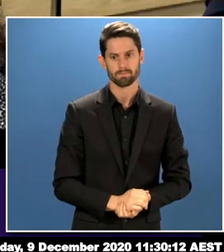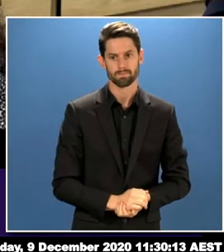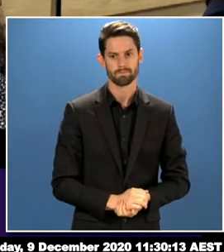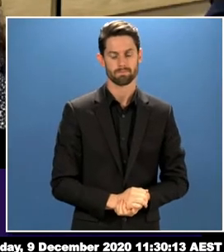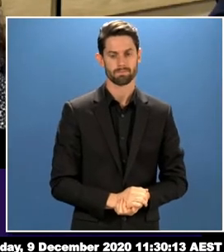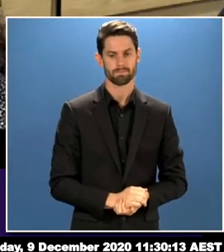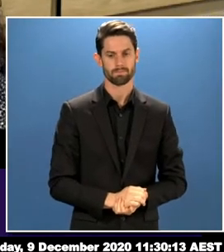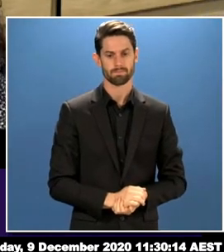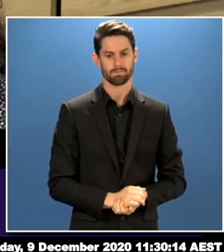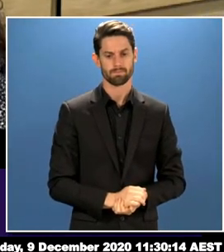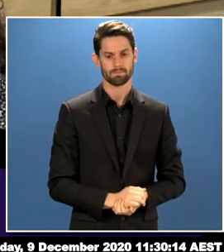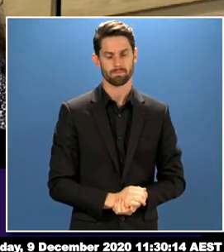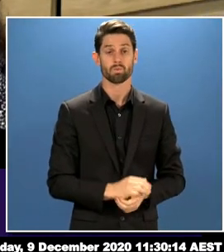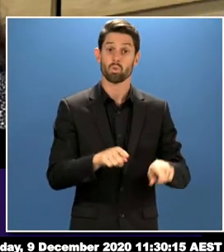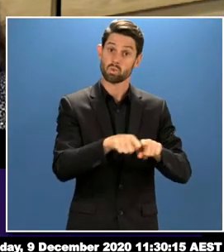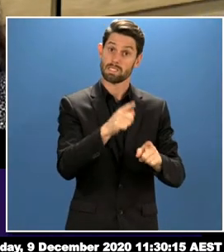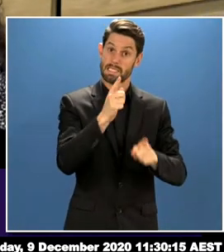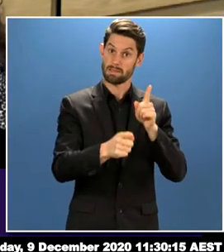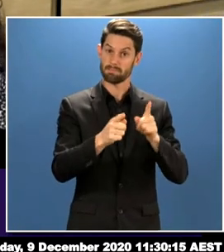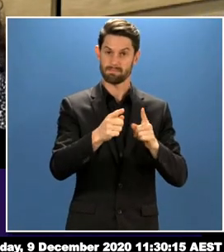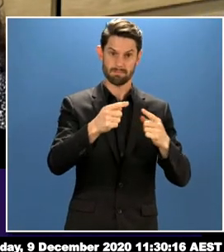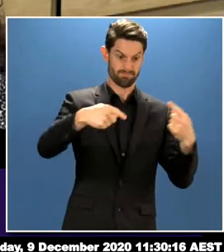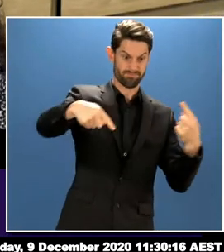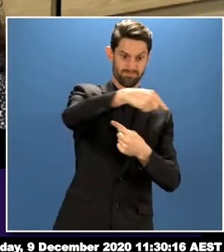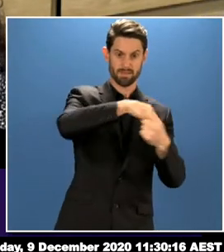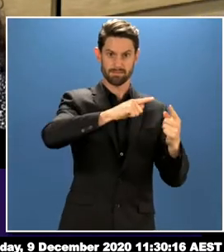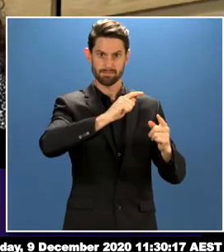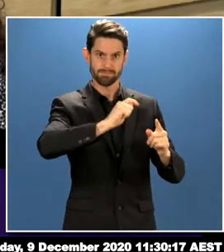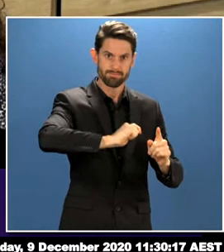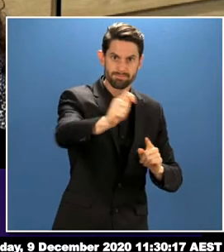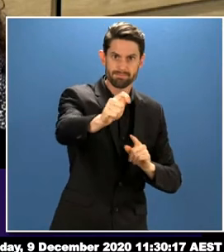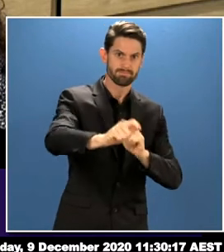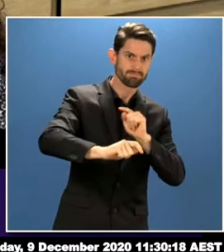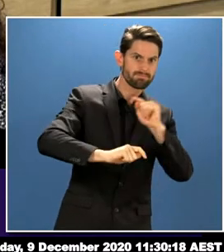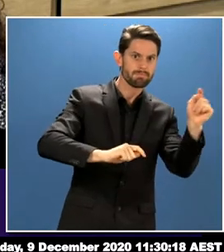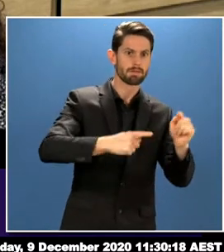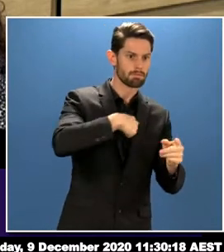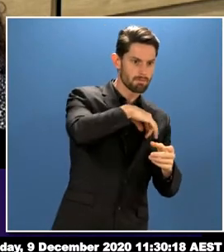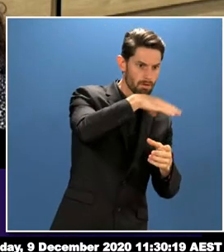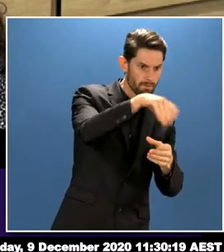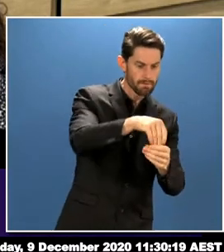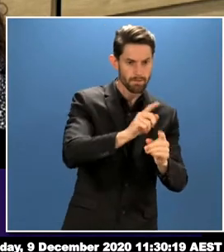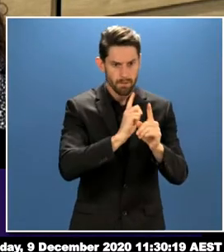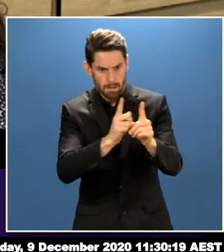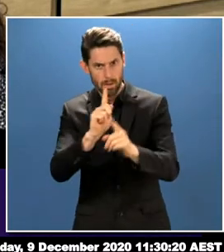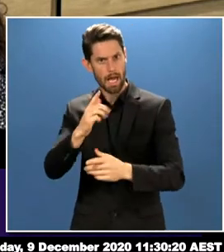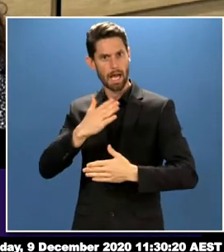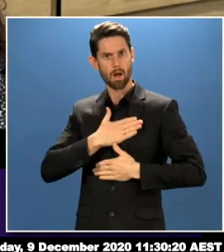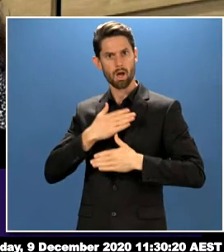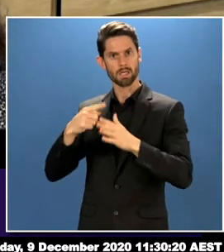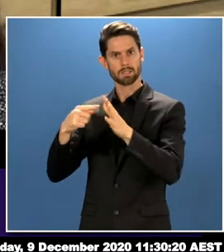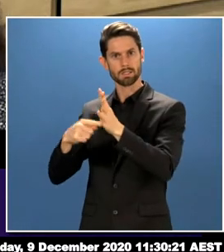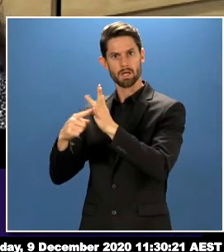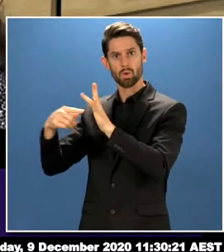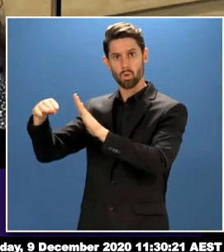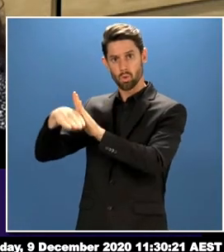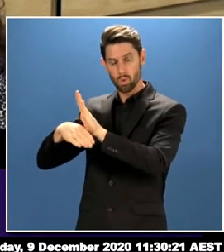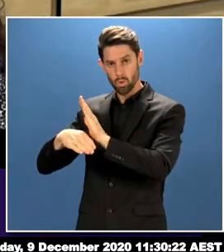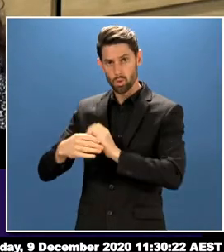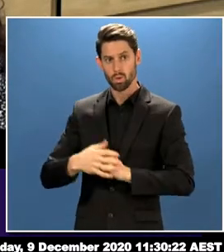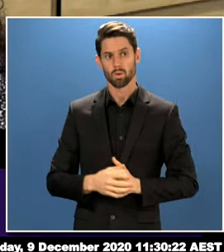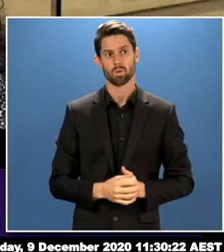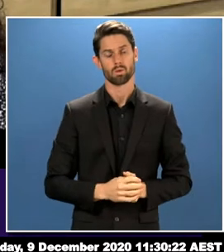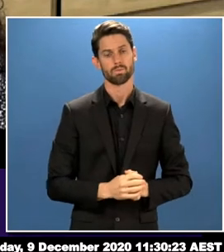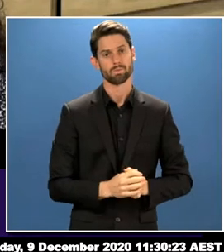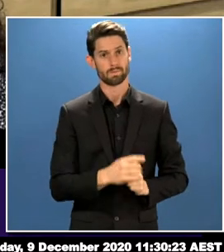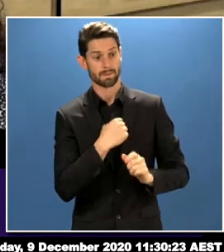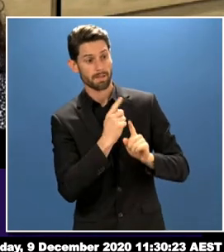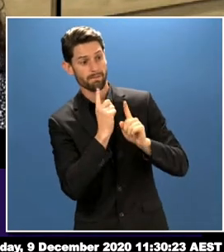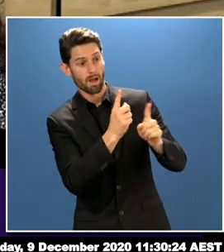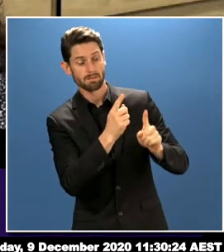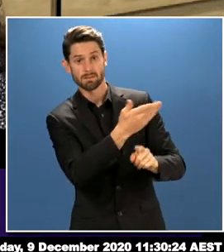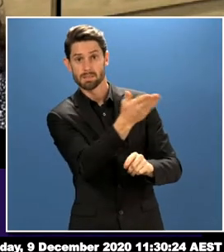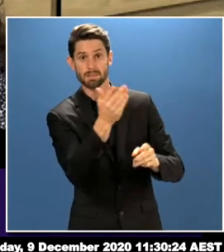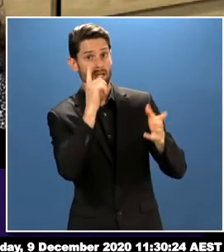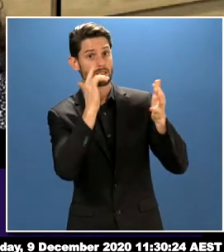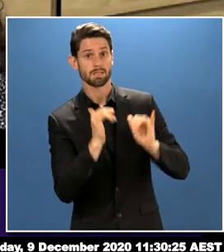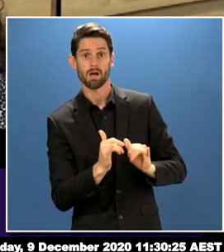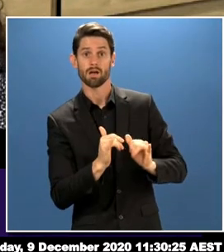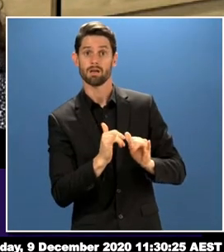in litigation matters we engage counsel as solicitors to run the